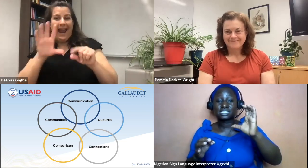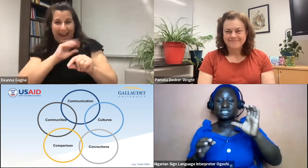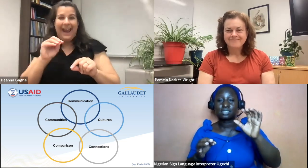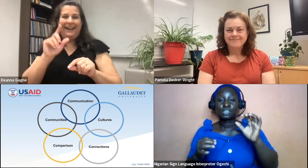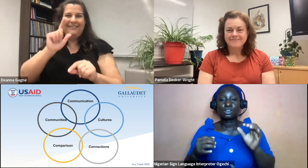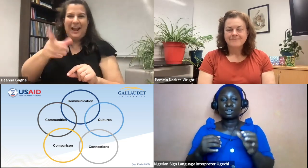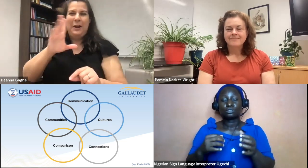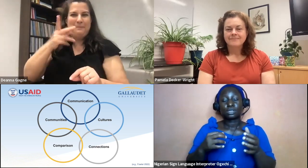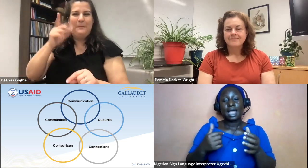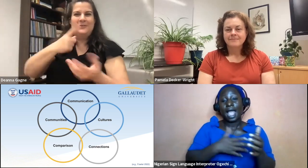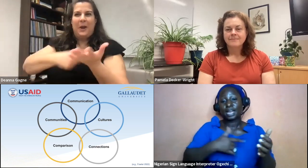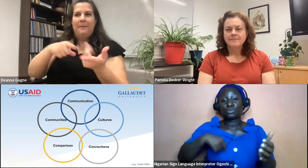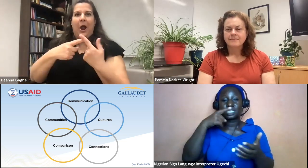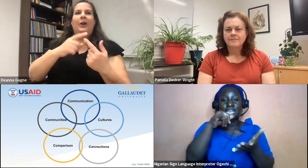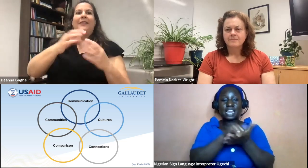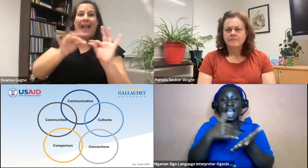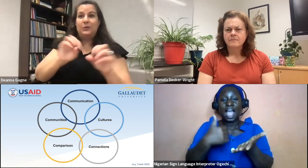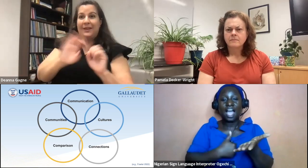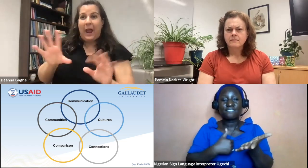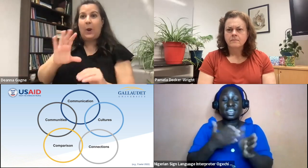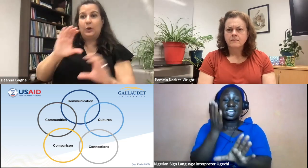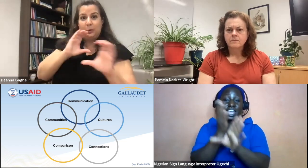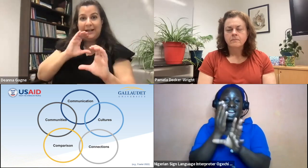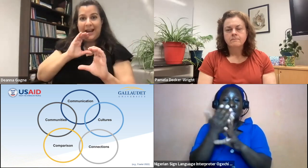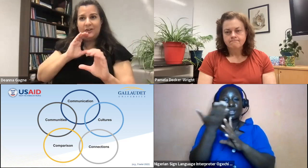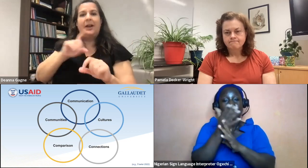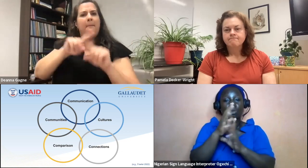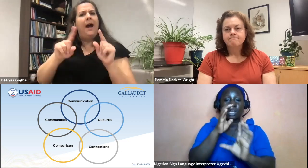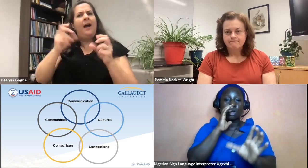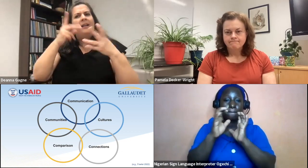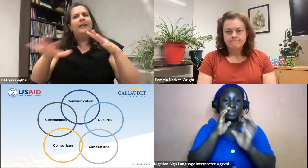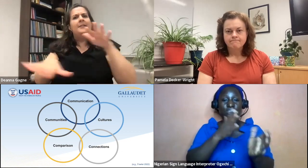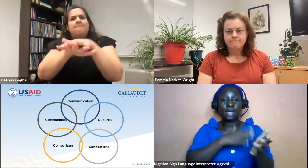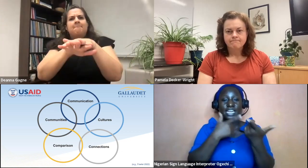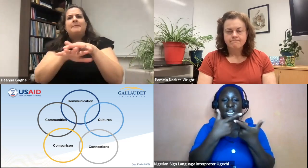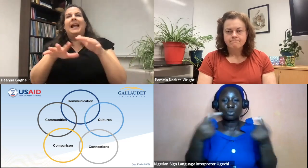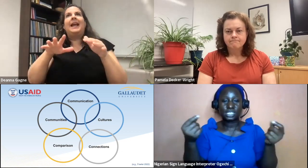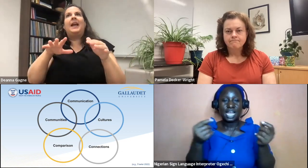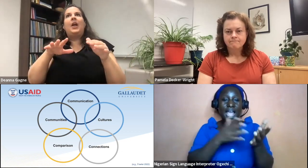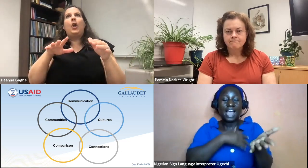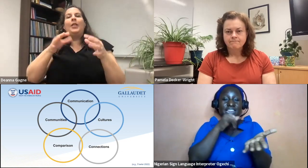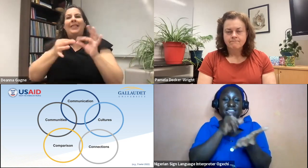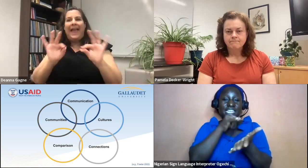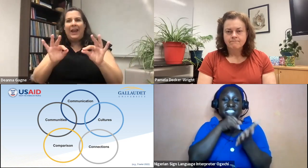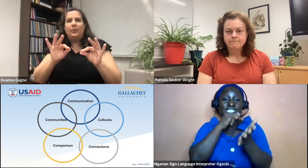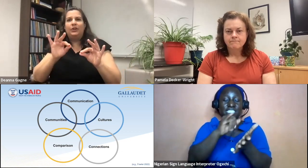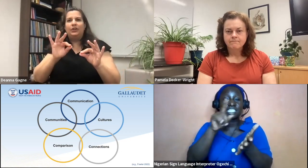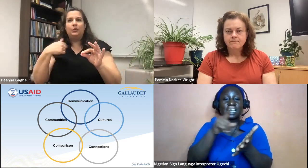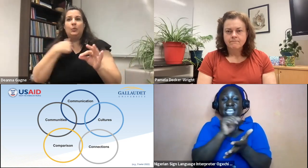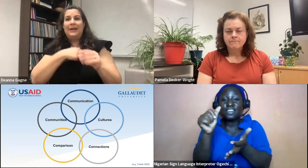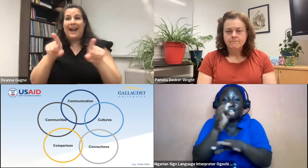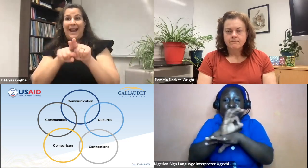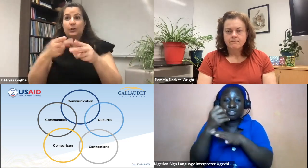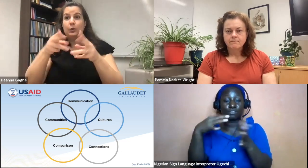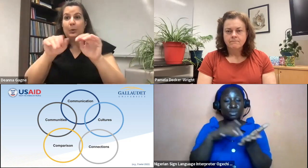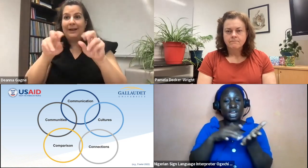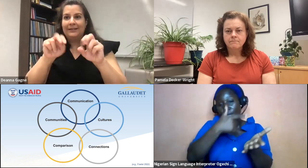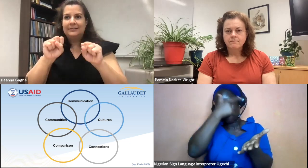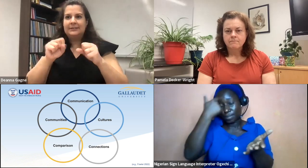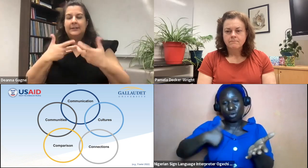because you can have communication without language. And later we're going to talk about how you can have language occur without communication, but they are nonetheless overlapping in that